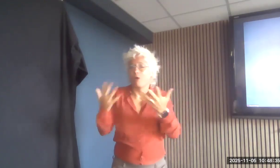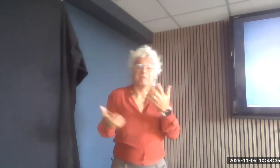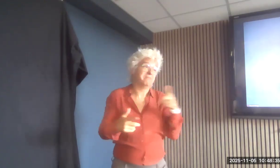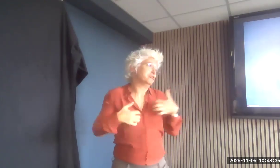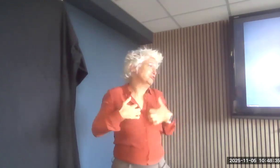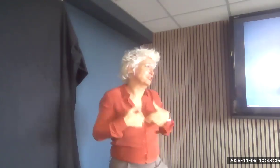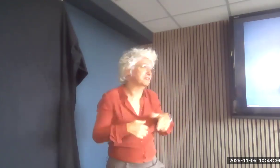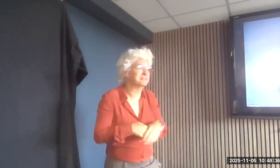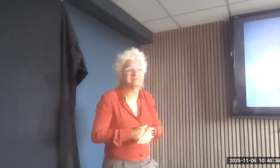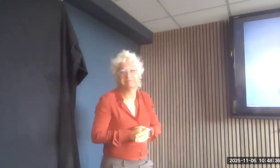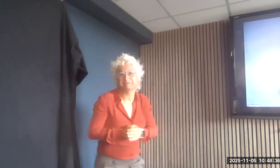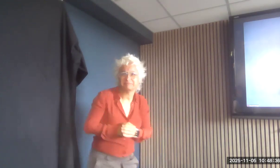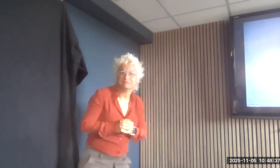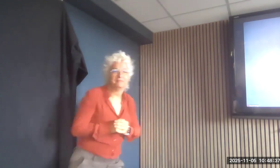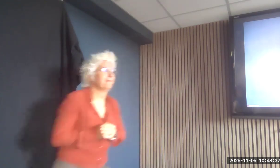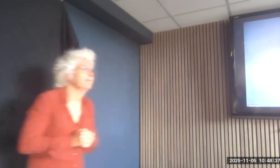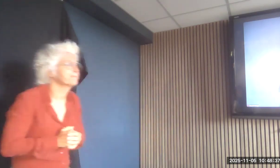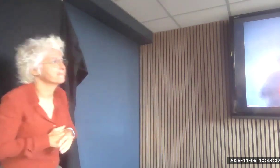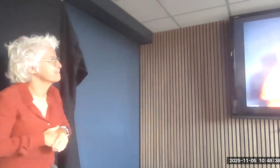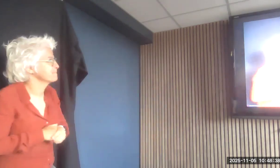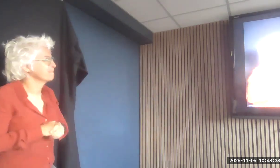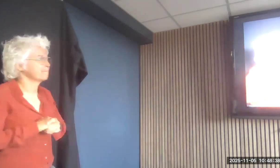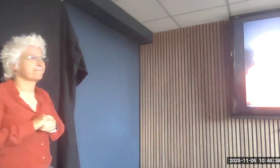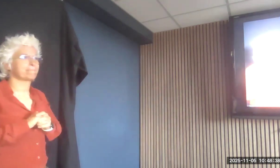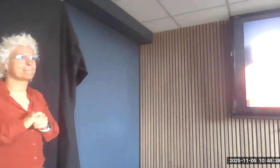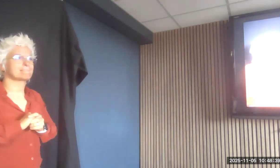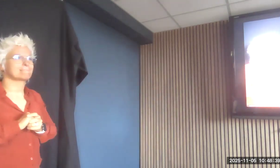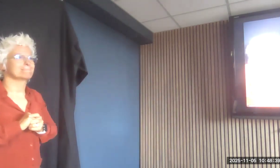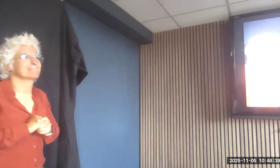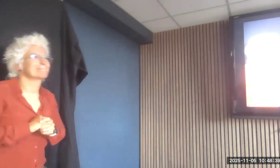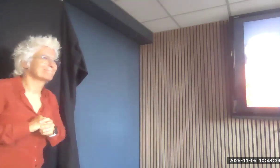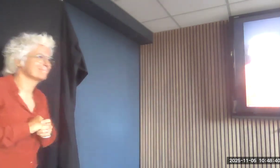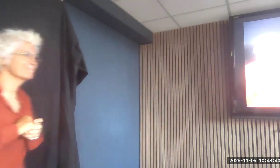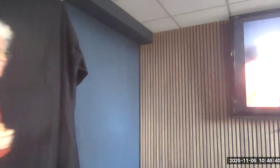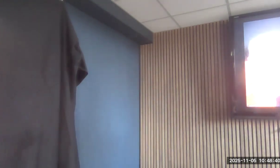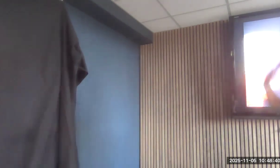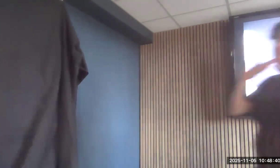So, and also, International Sign is fast-moving, so it's not necessarily helpful